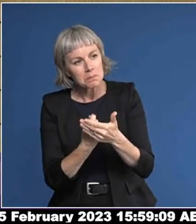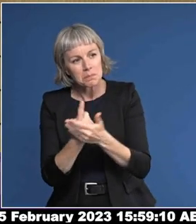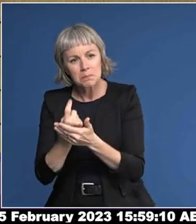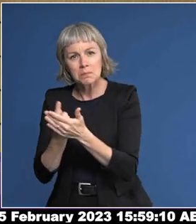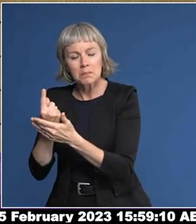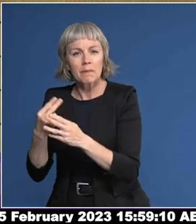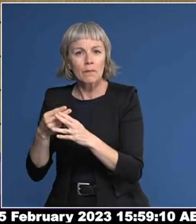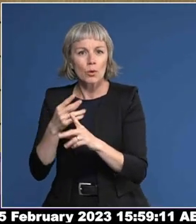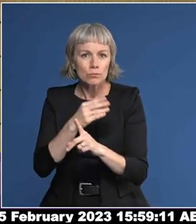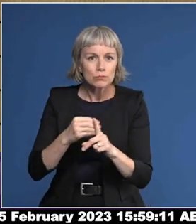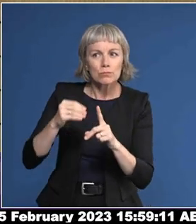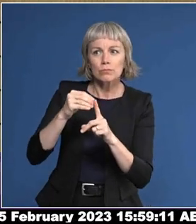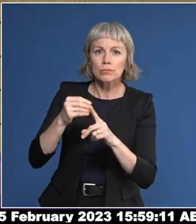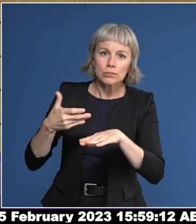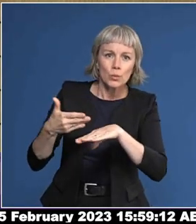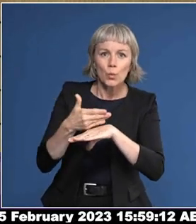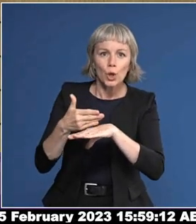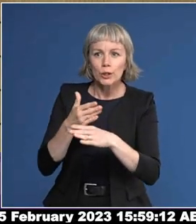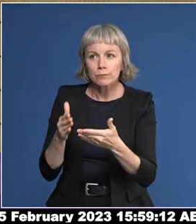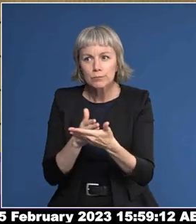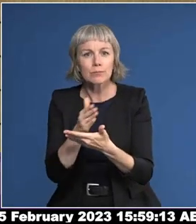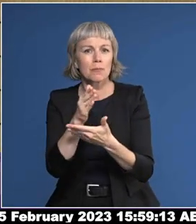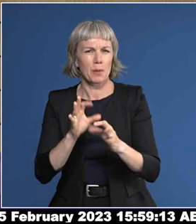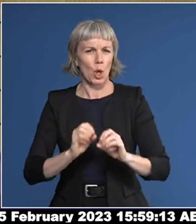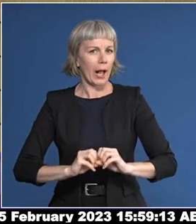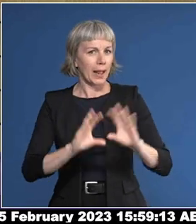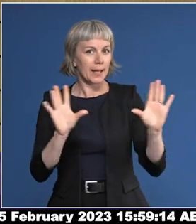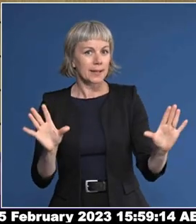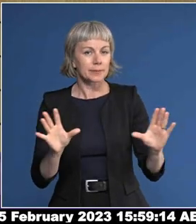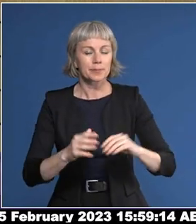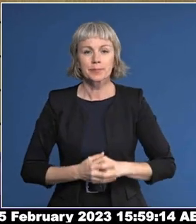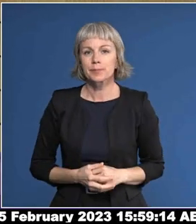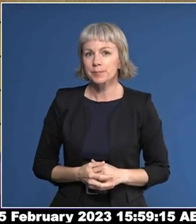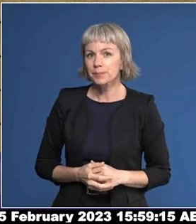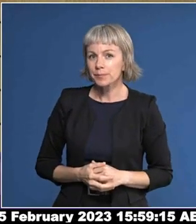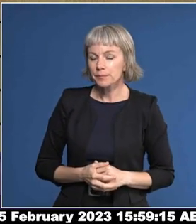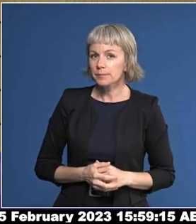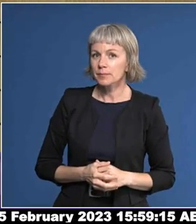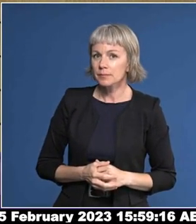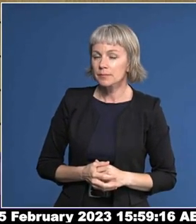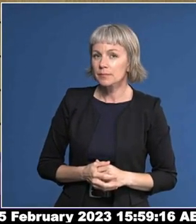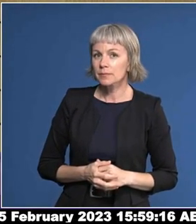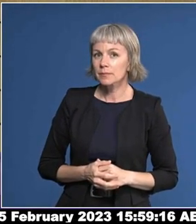The final topic that I want to address with you this afternoon has multiple